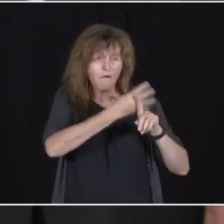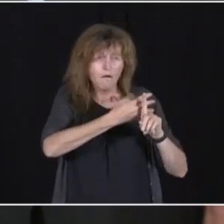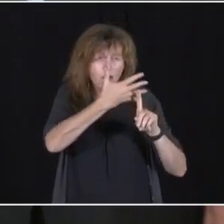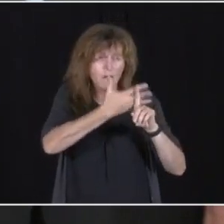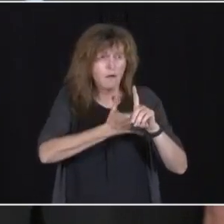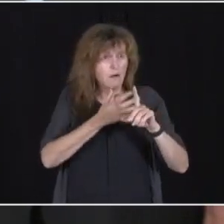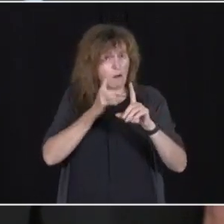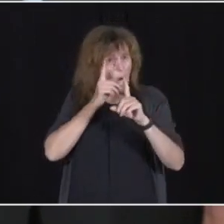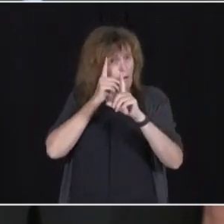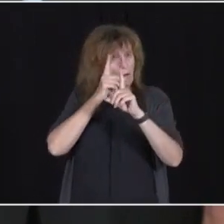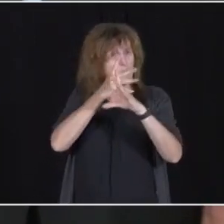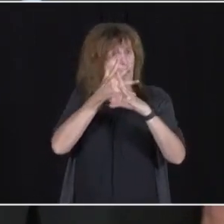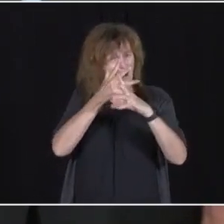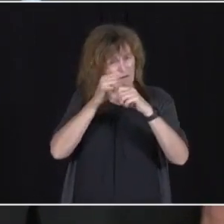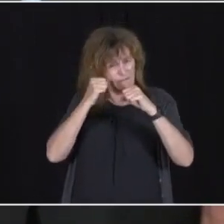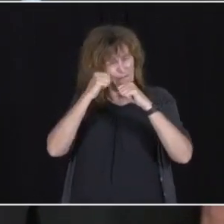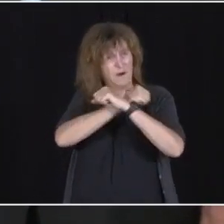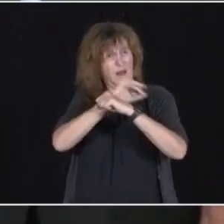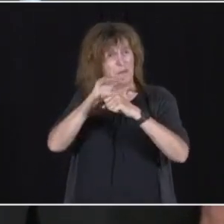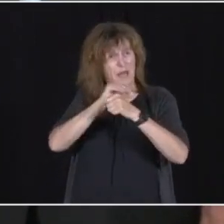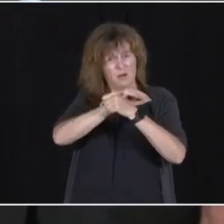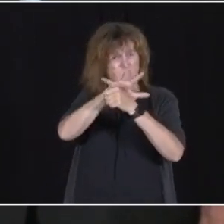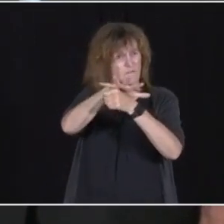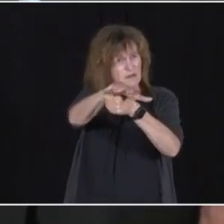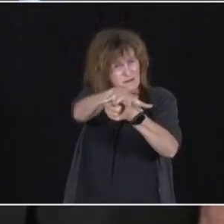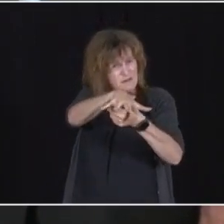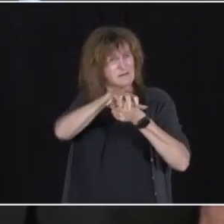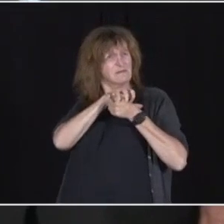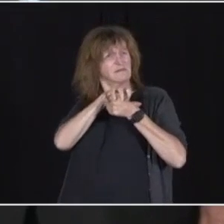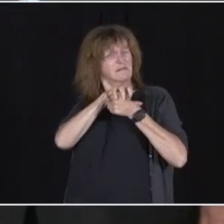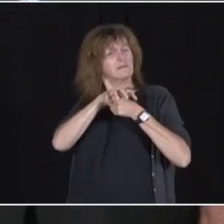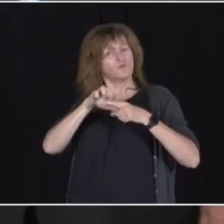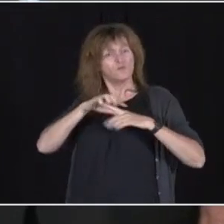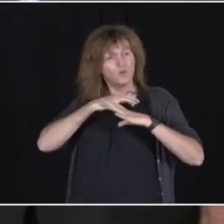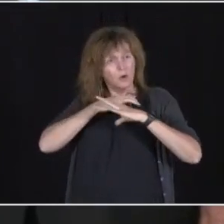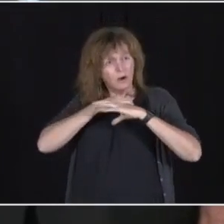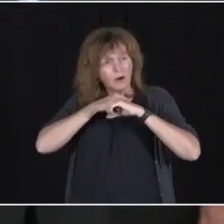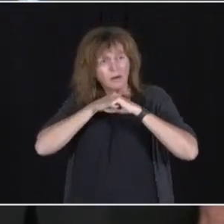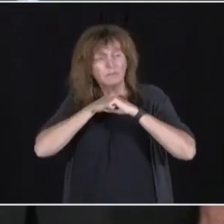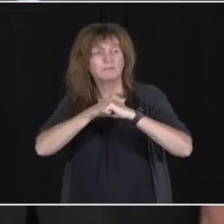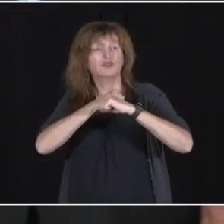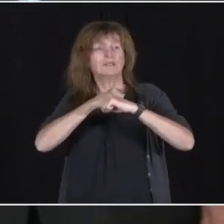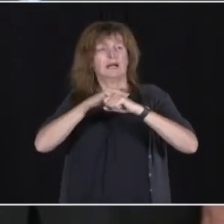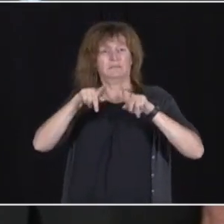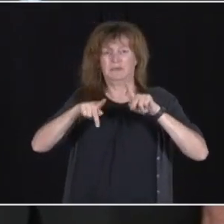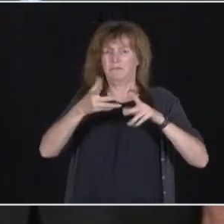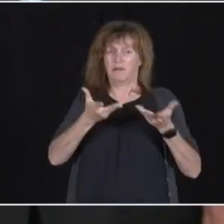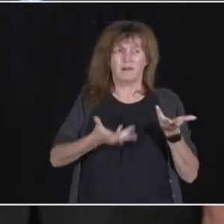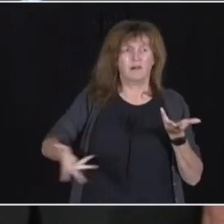The government and the legislator has been seized with COVID-19 in the fight against COVID-19 and helping to protect the health and